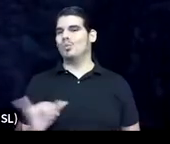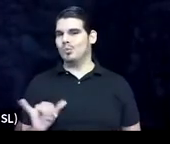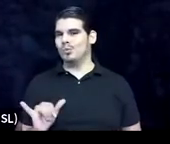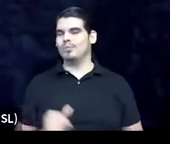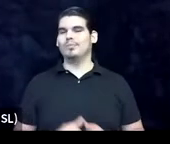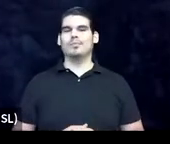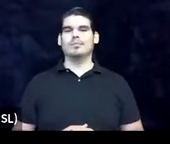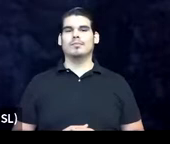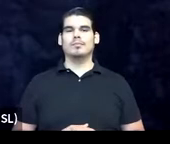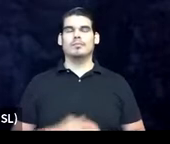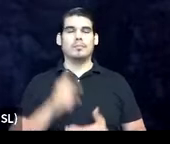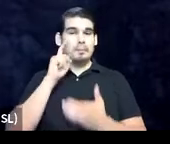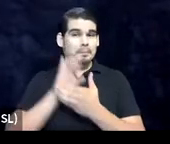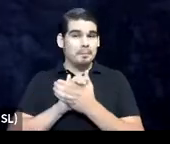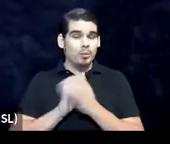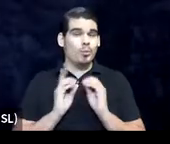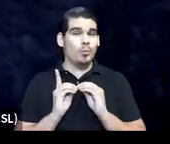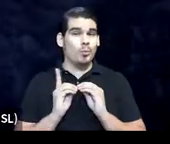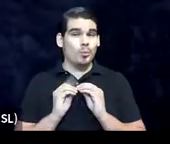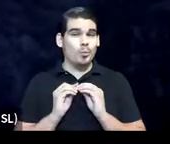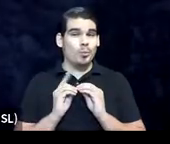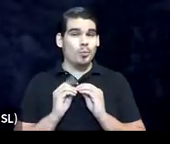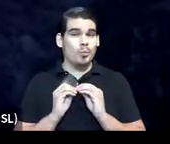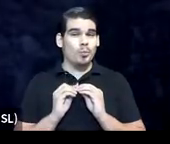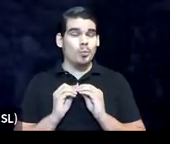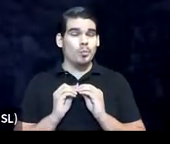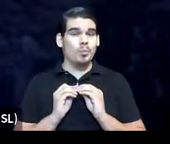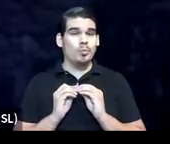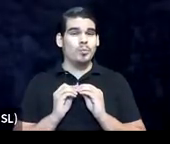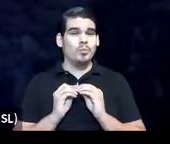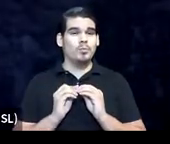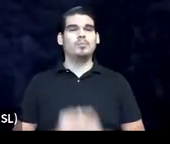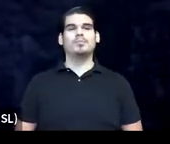from RAD two's group All this looks great. And I'll go ahead and